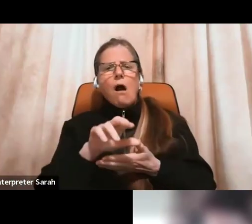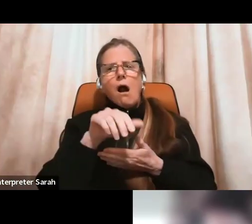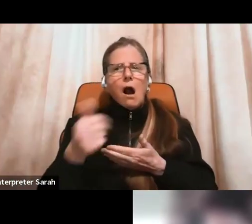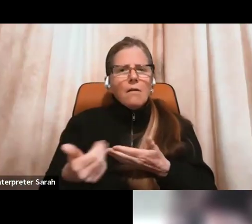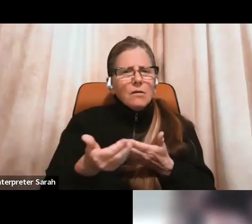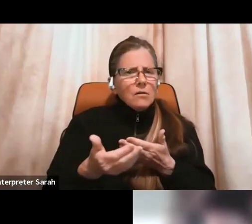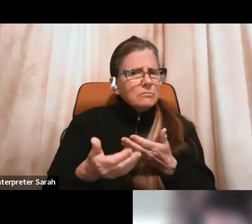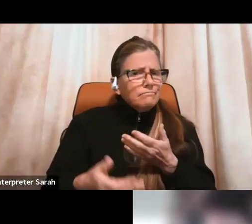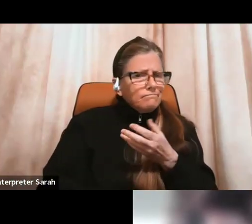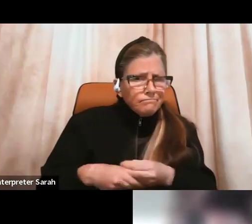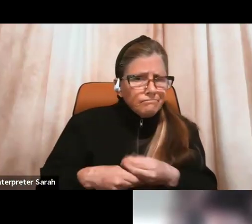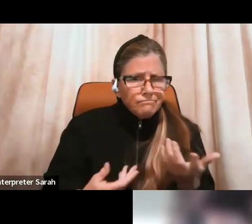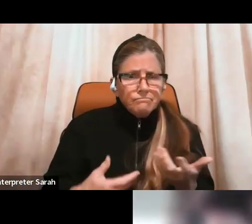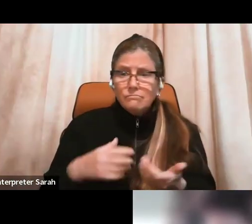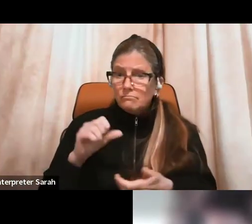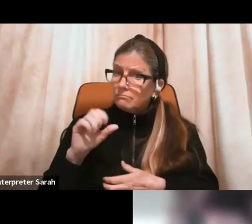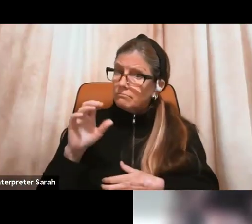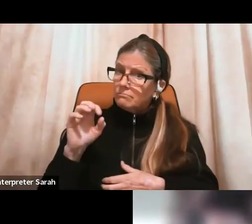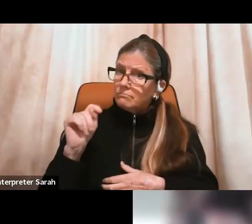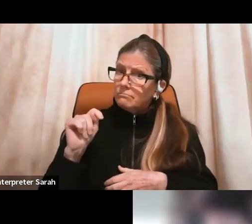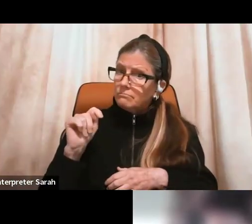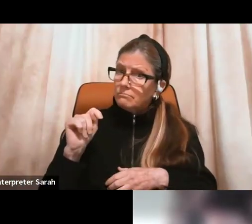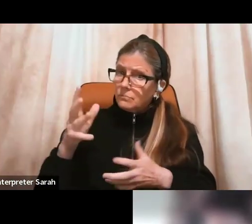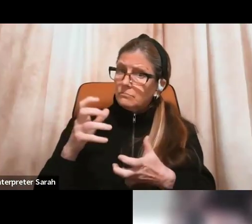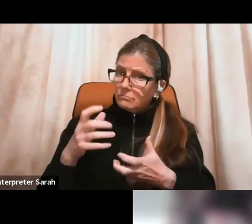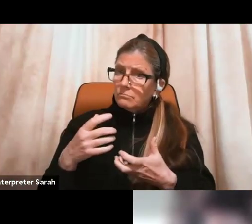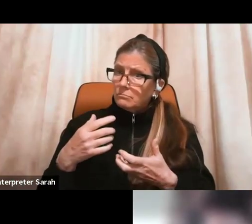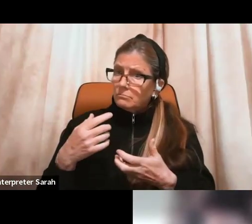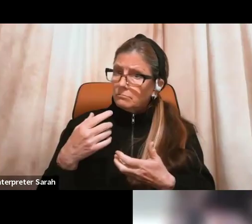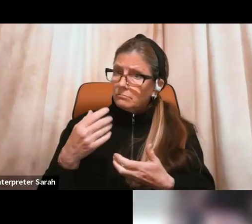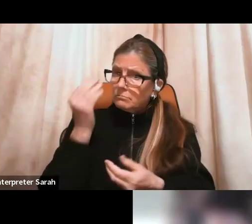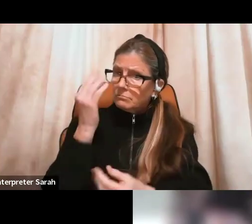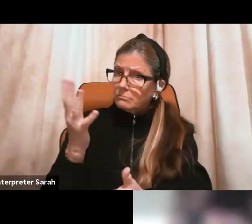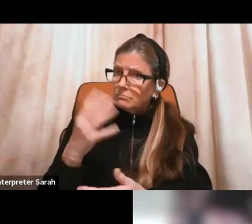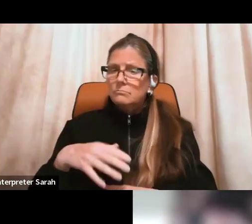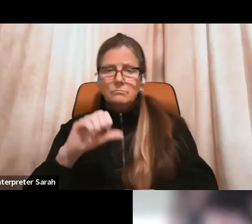did you… do you have anything you want? Absolutely. One of the things that we've worked